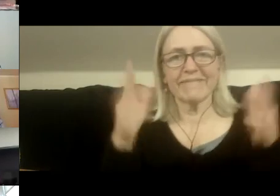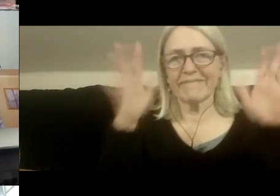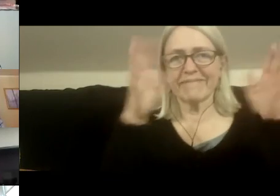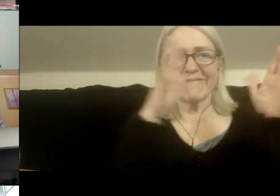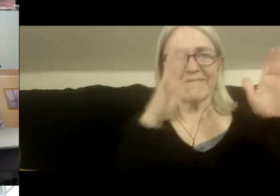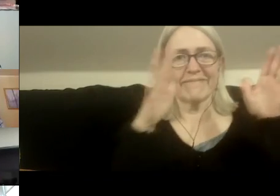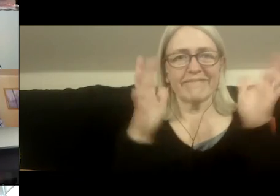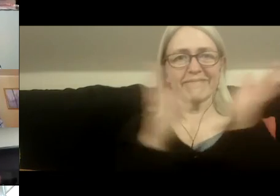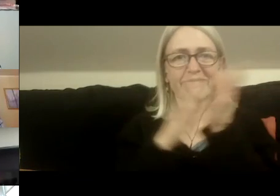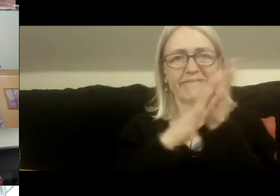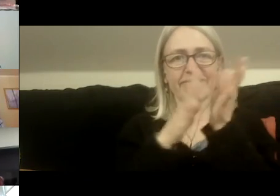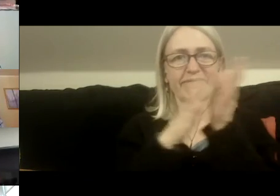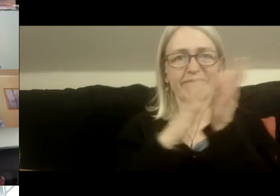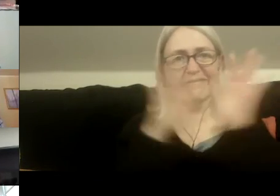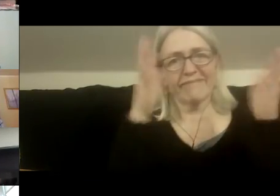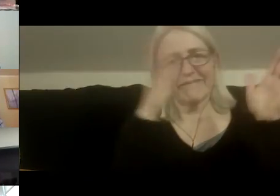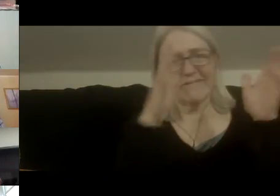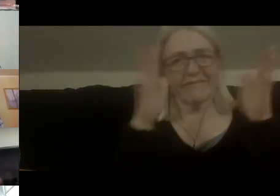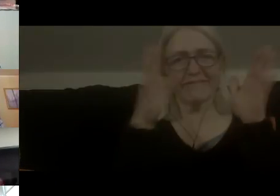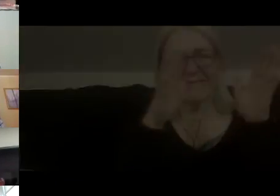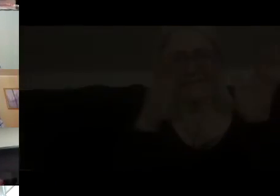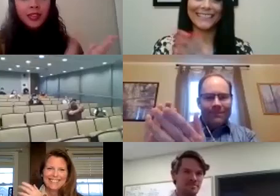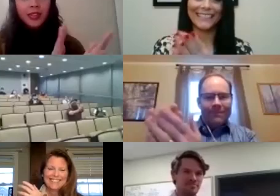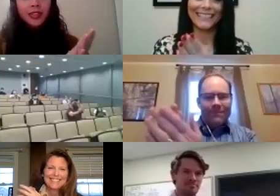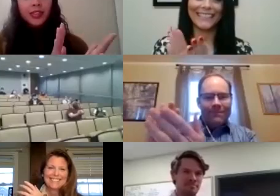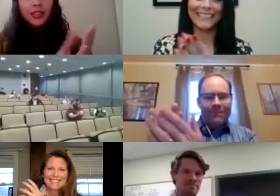Congrats everyone! Conratulations everyone!